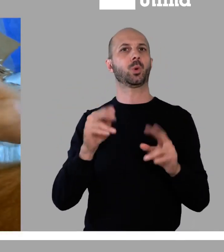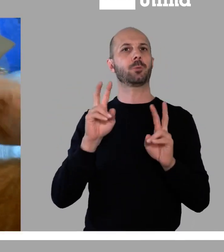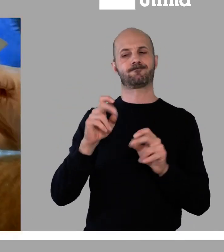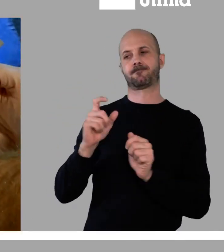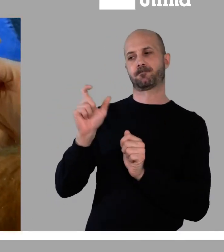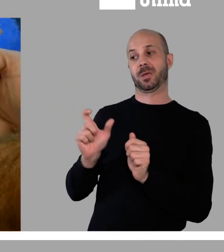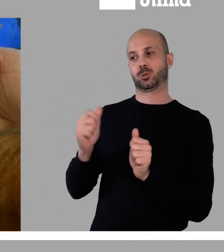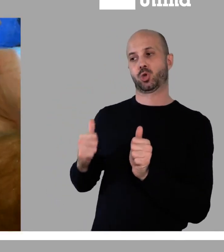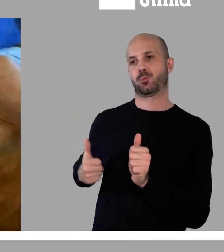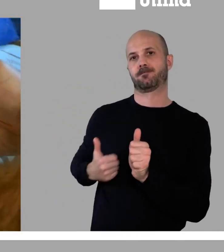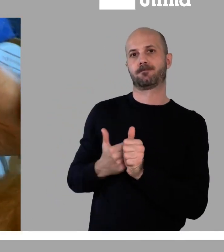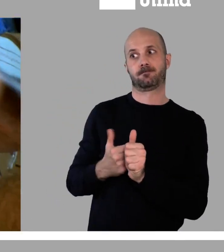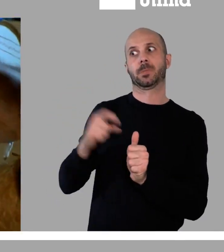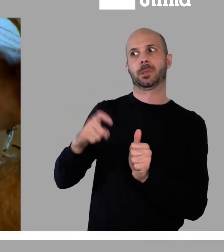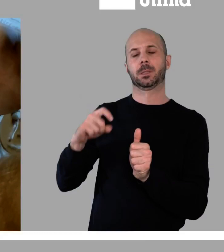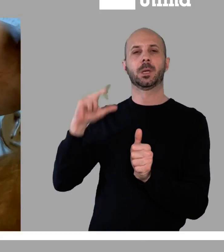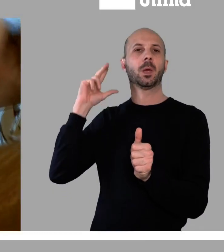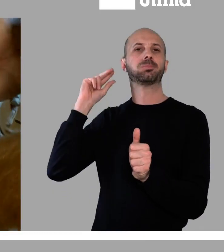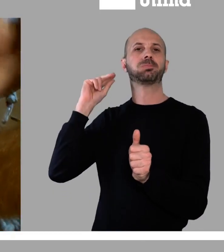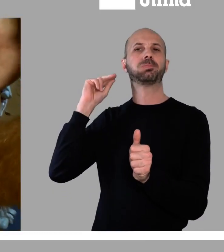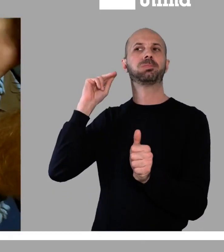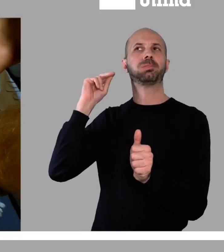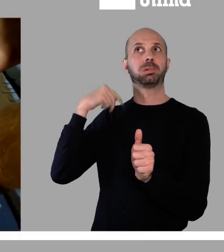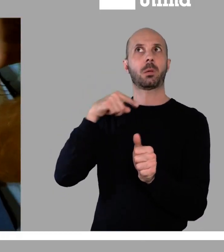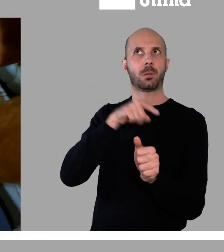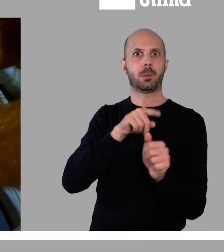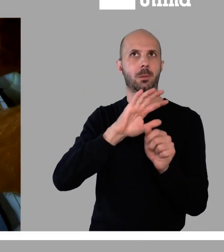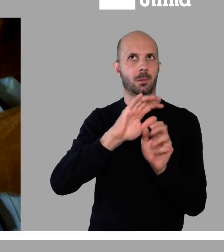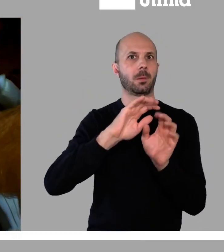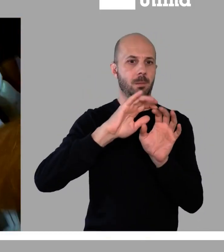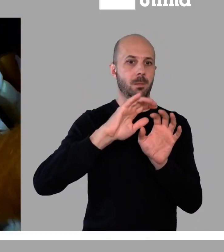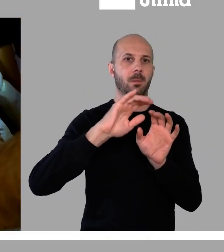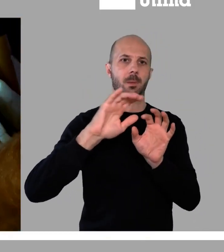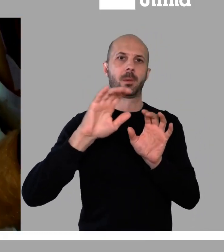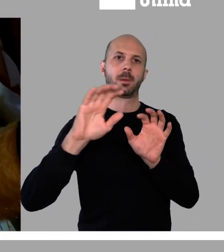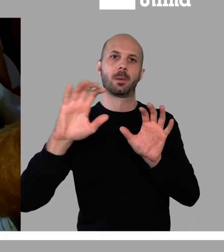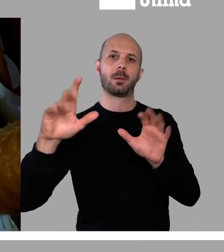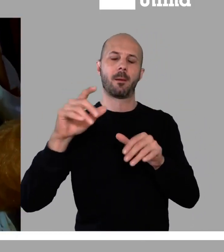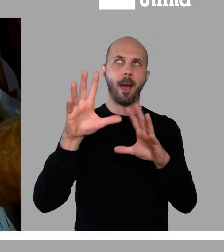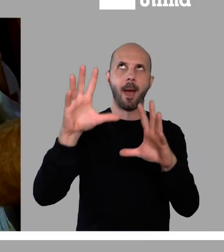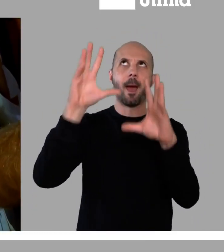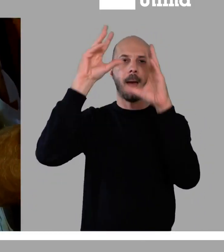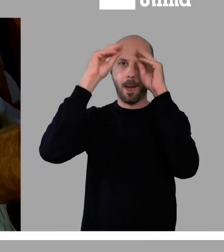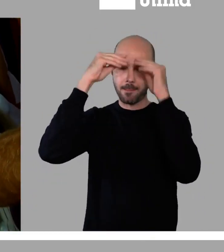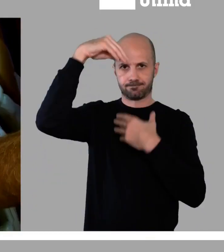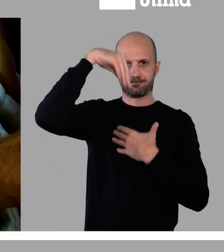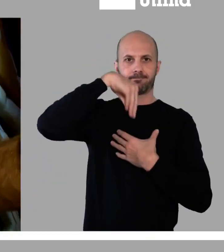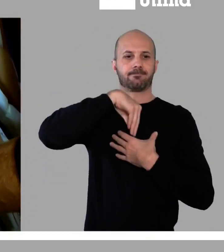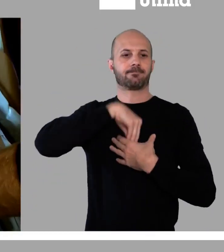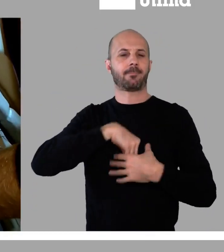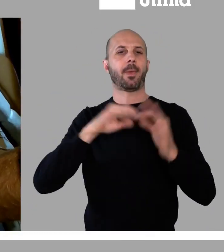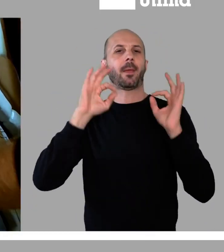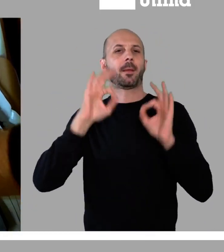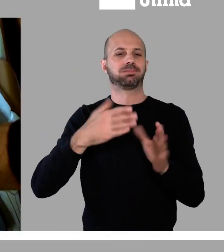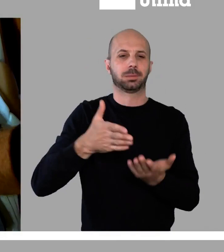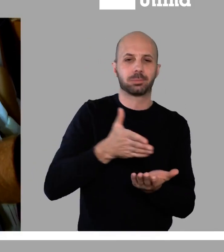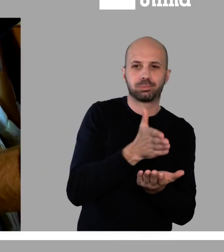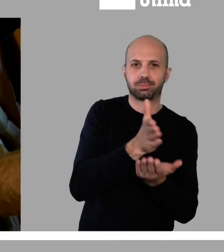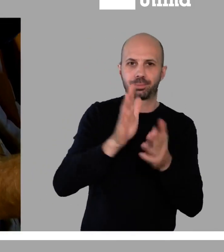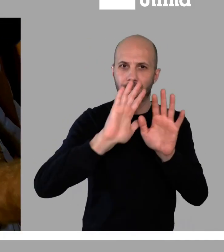to evoke great emotions during a tactile reading. That's because in the early 1900s